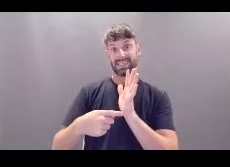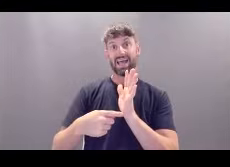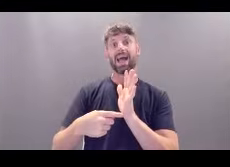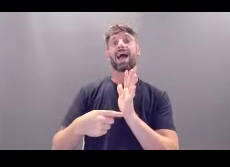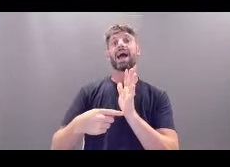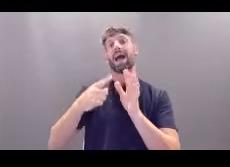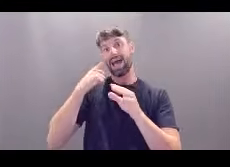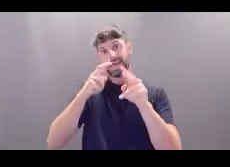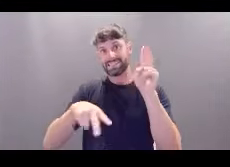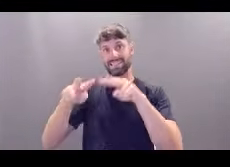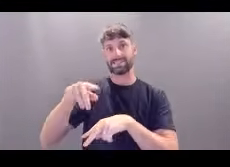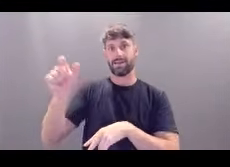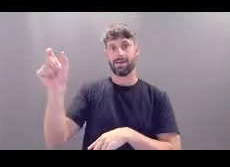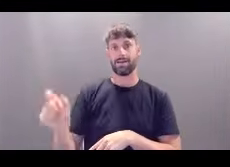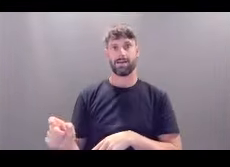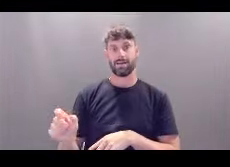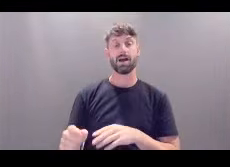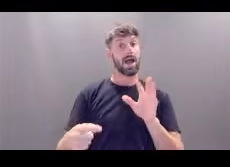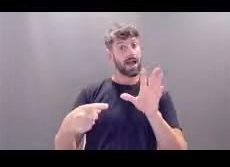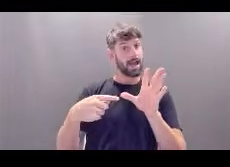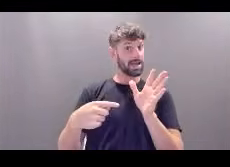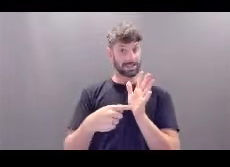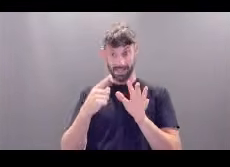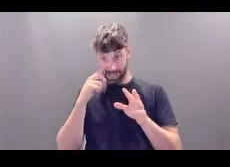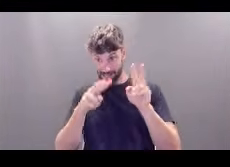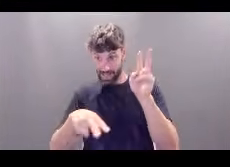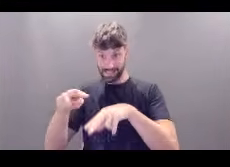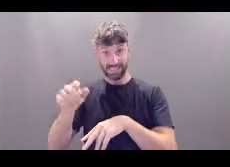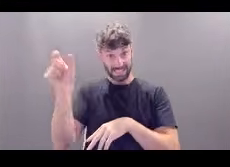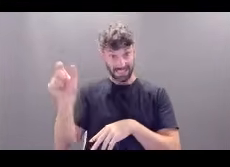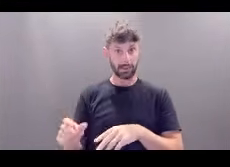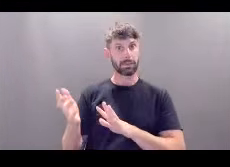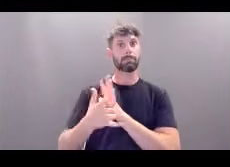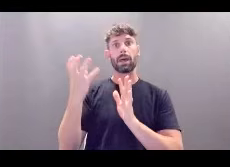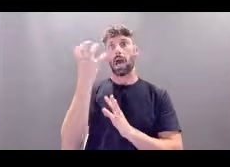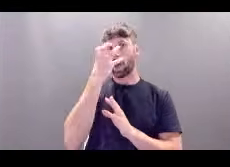AT assessors are specialist AT advisors.